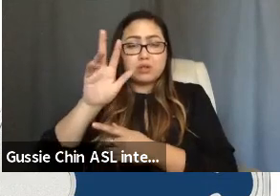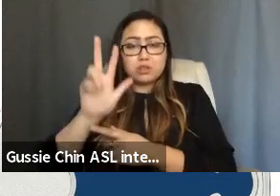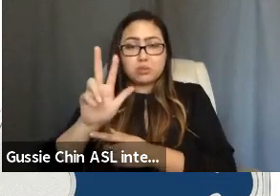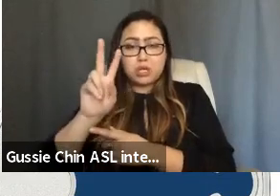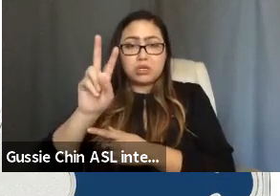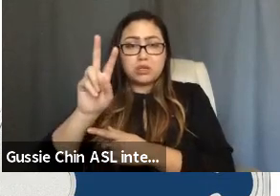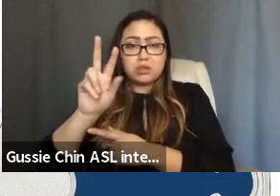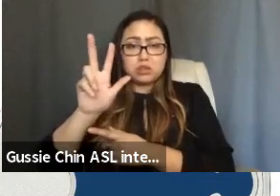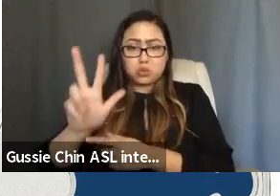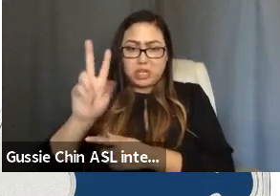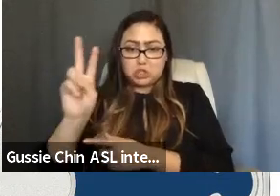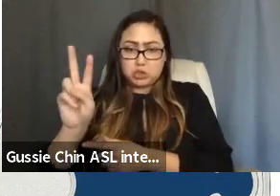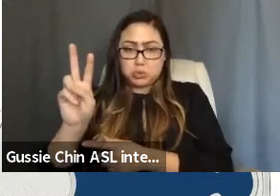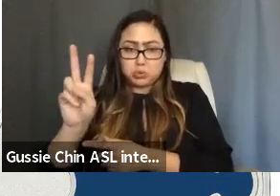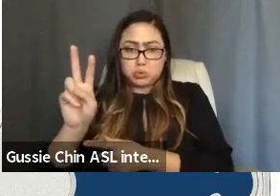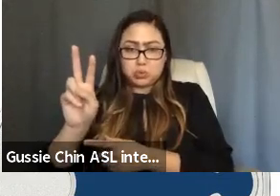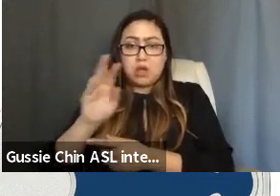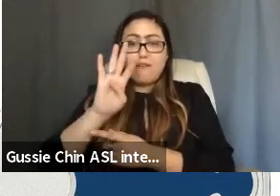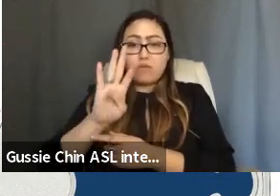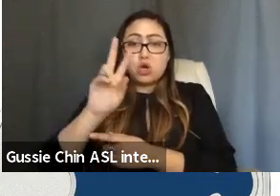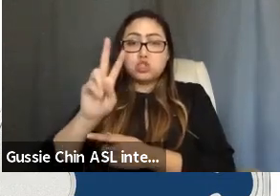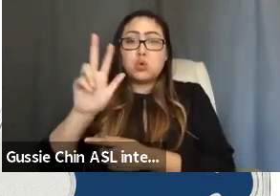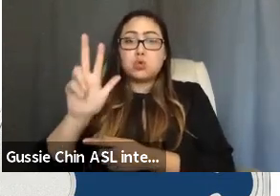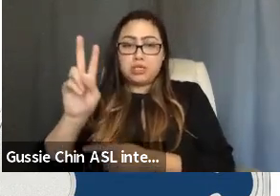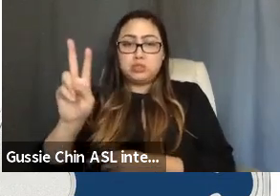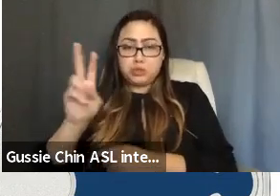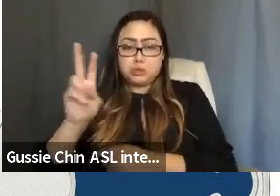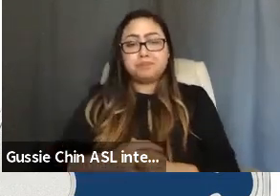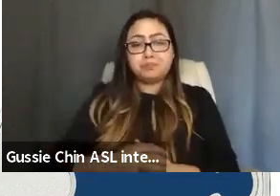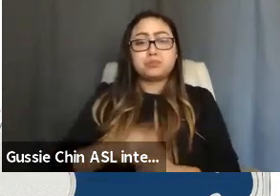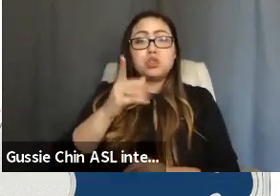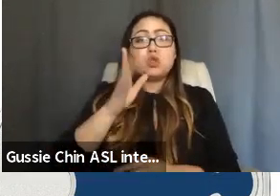You will receive an email with a link to an online session evaluation. Please complete